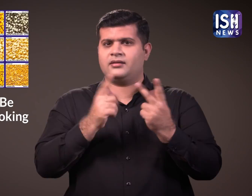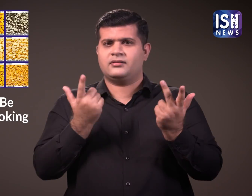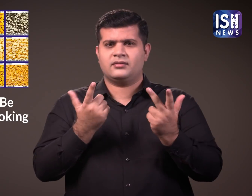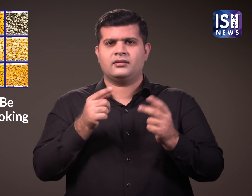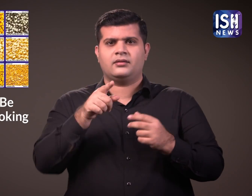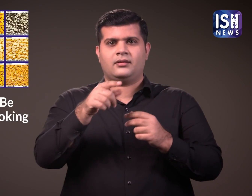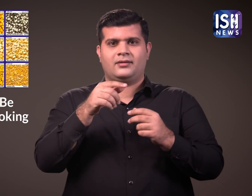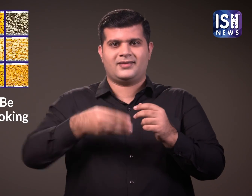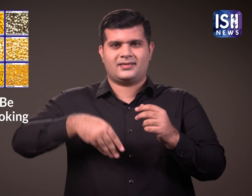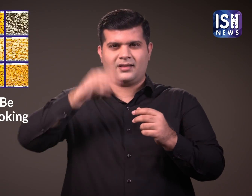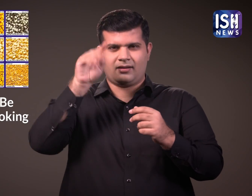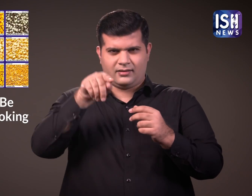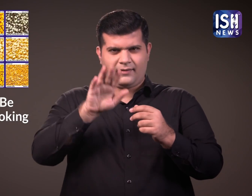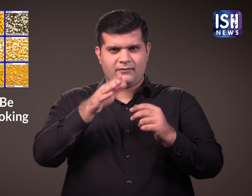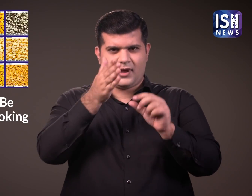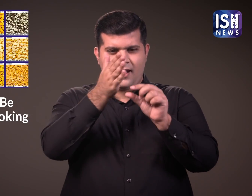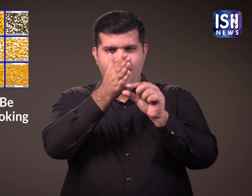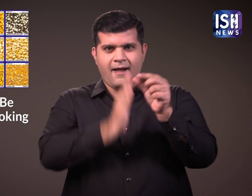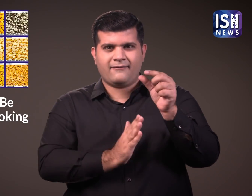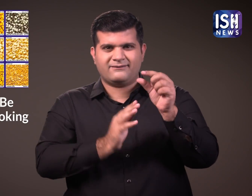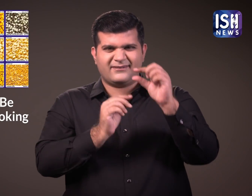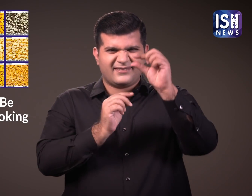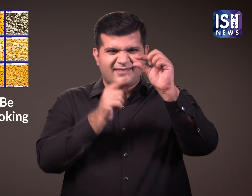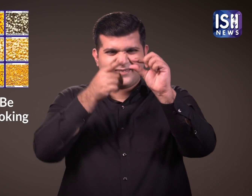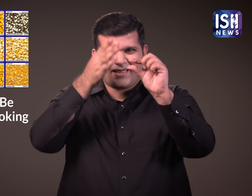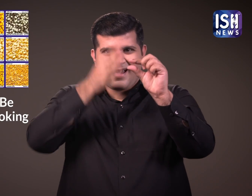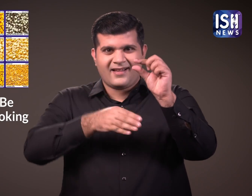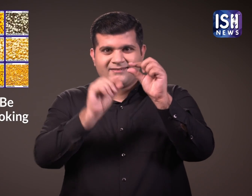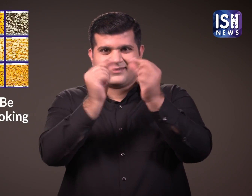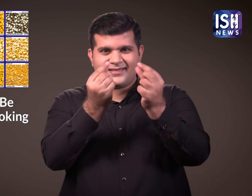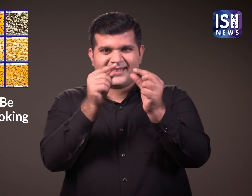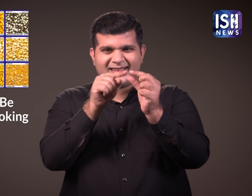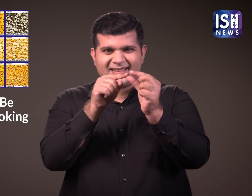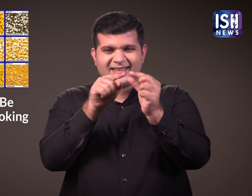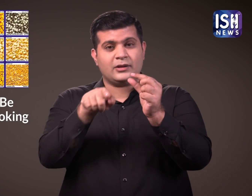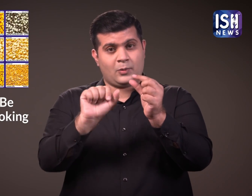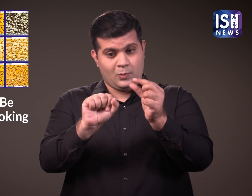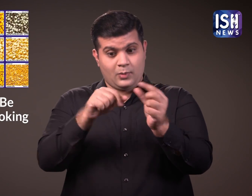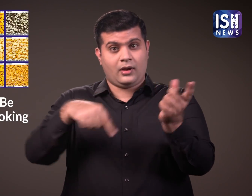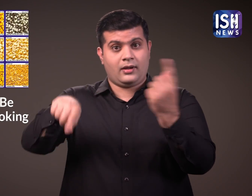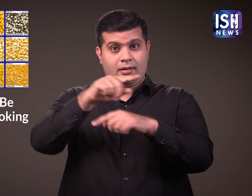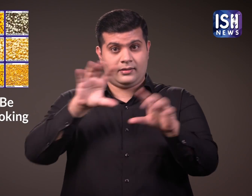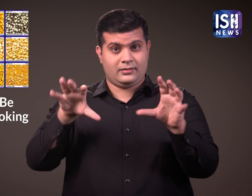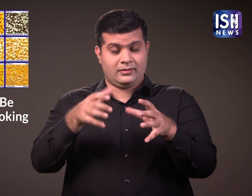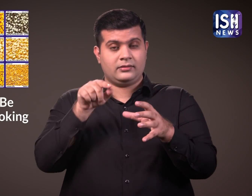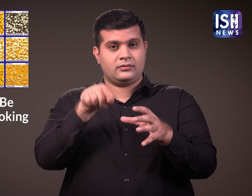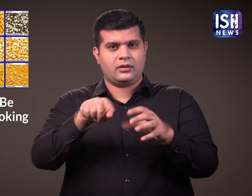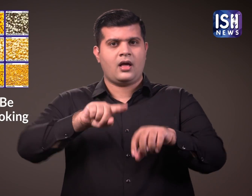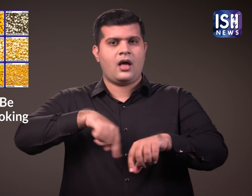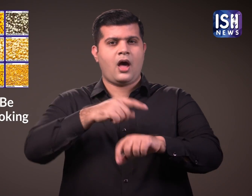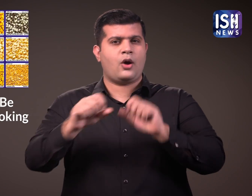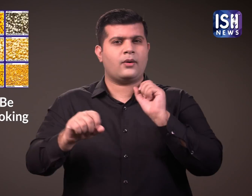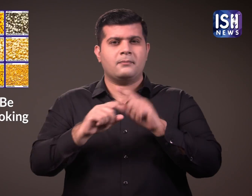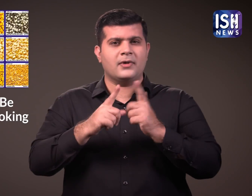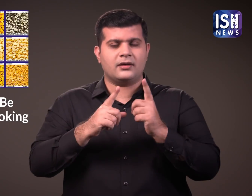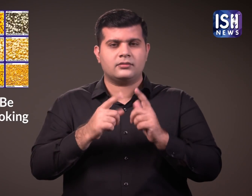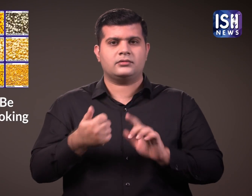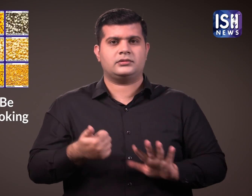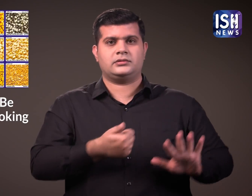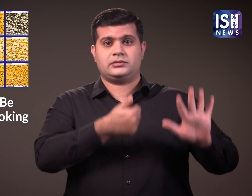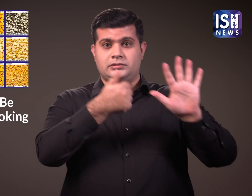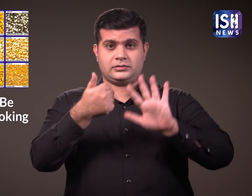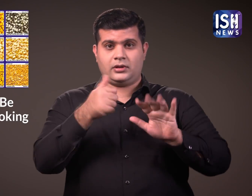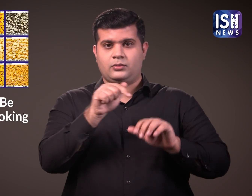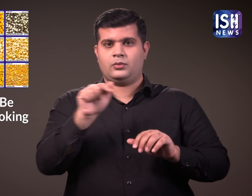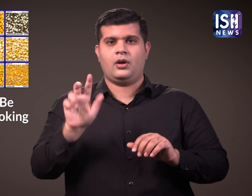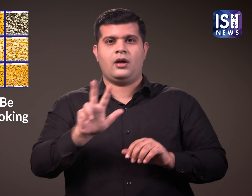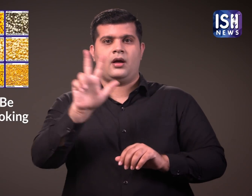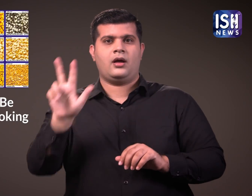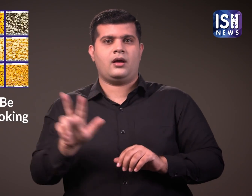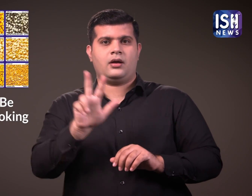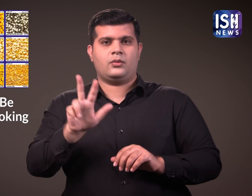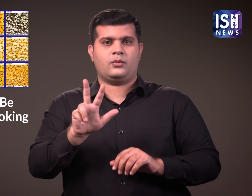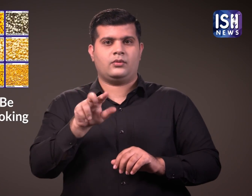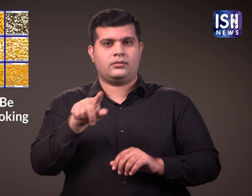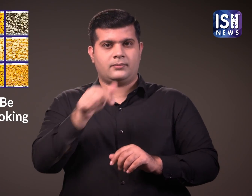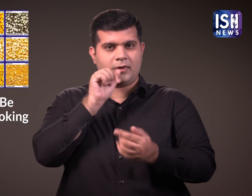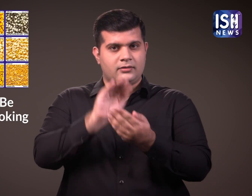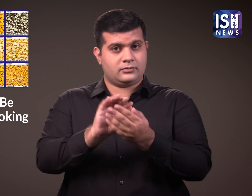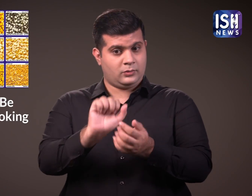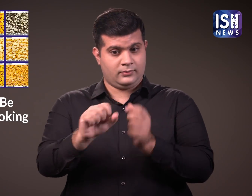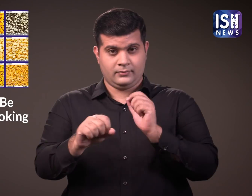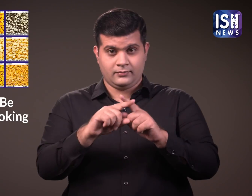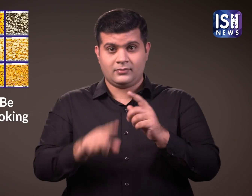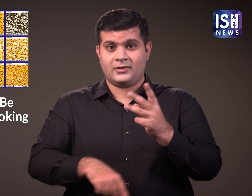Split dals take 6 to 8 hours to soak.